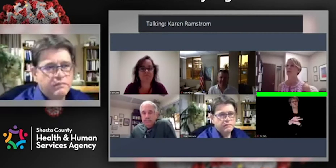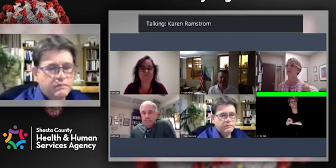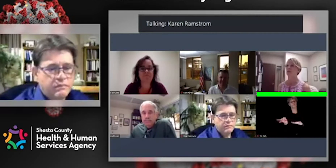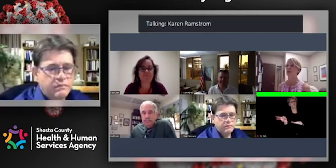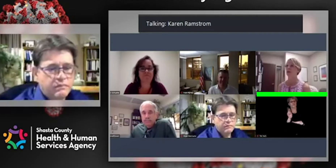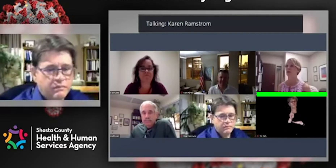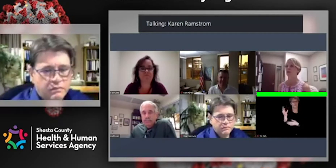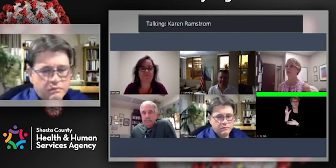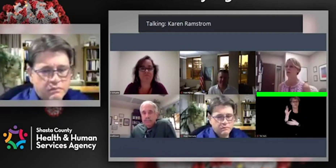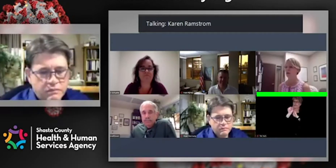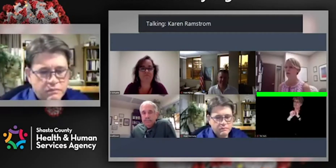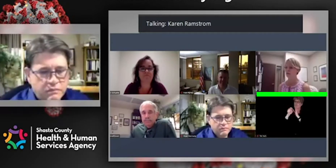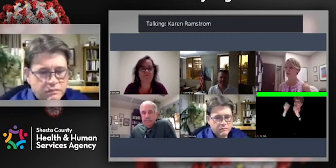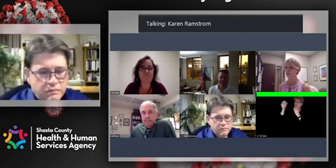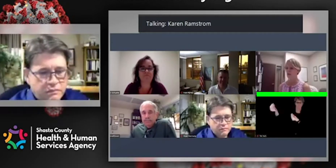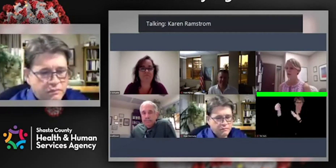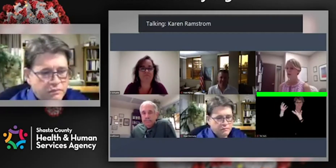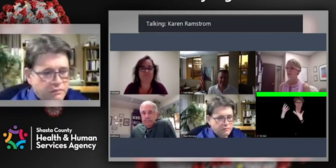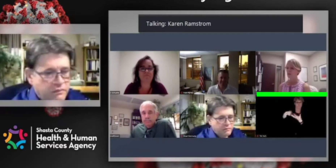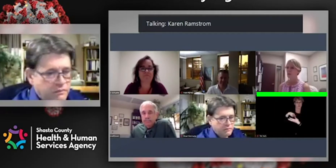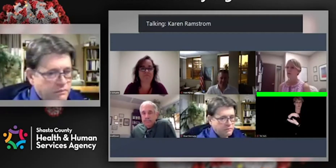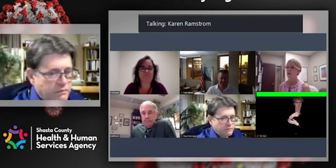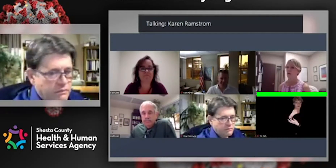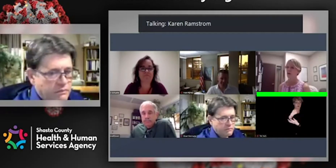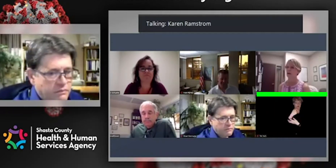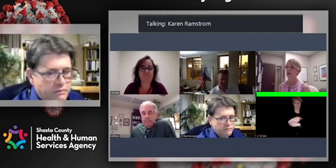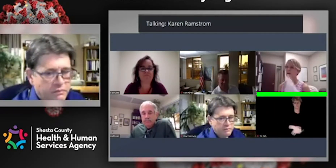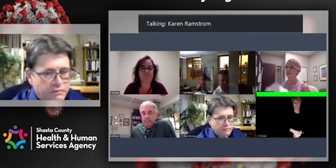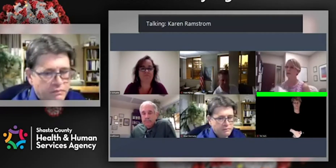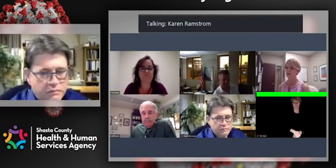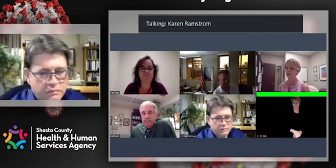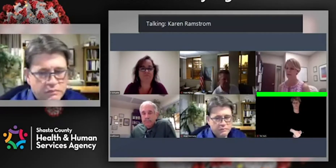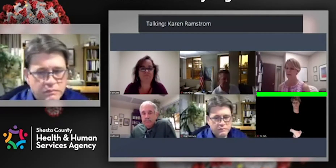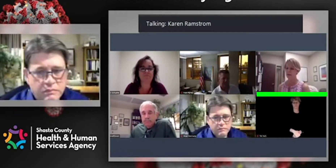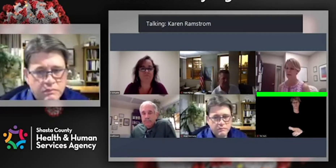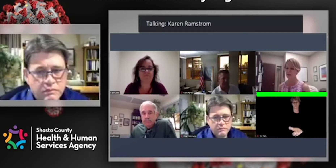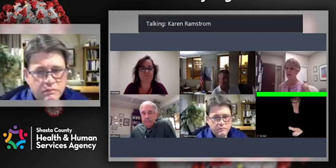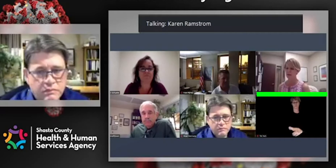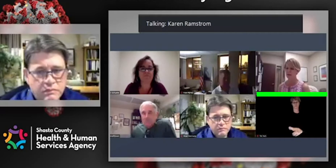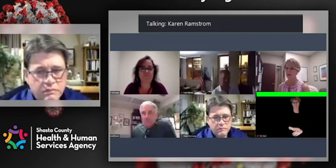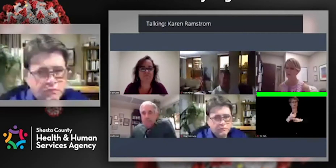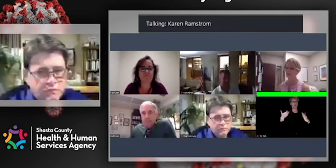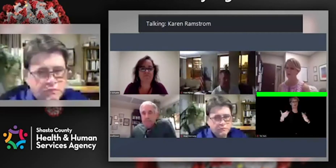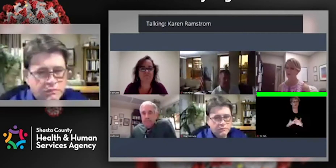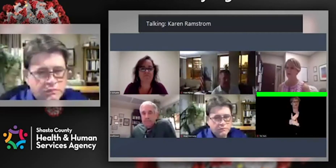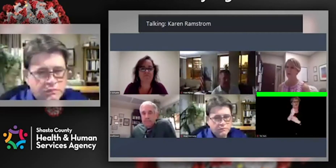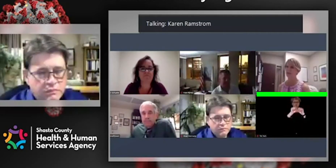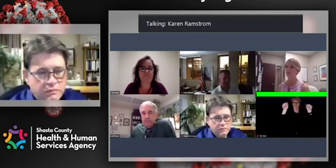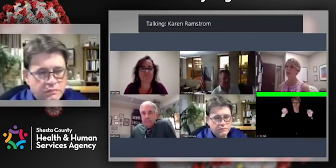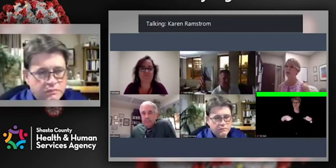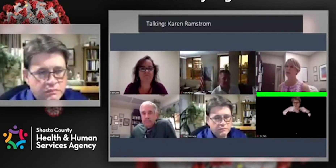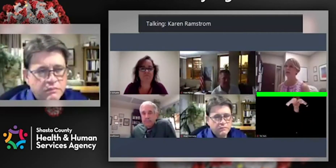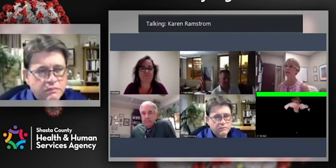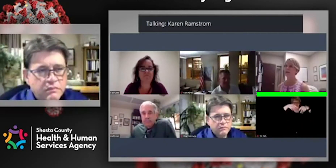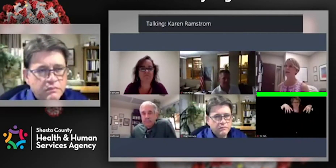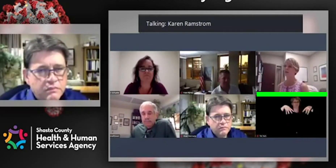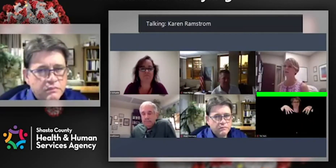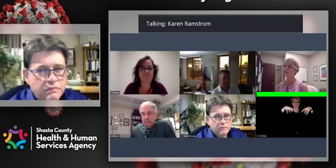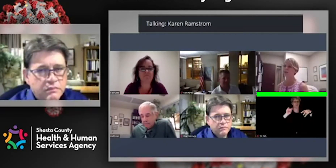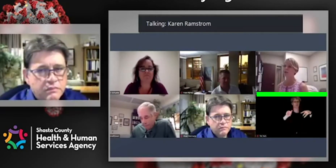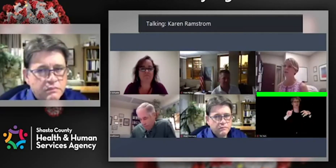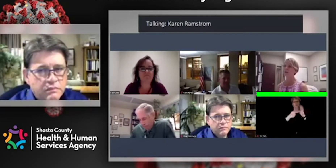state has moved to a new framework, a tiered system, the Blueprint for a Safer Economy,